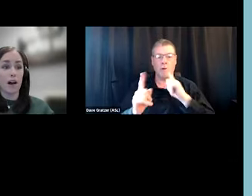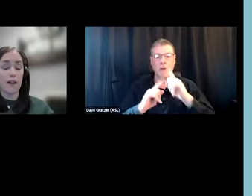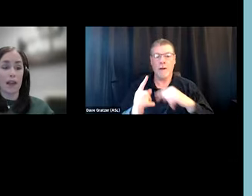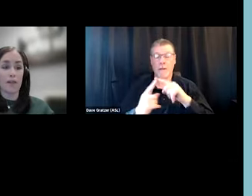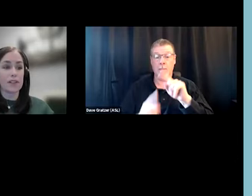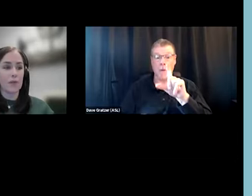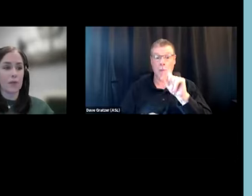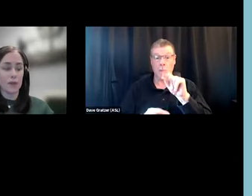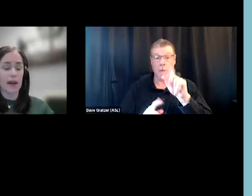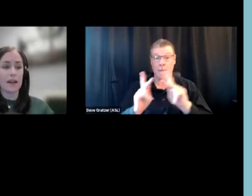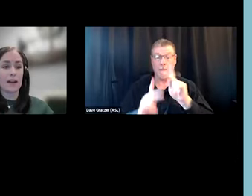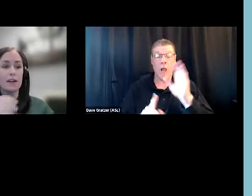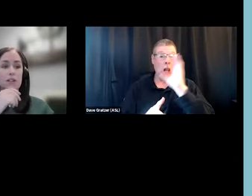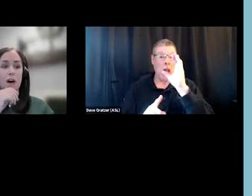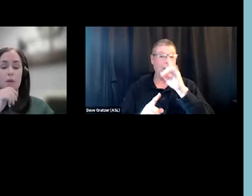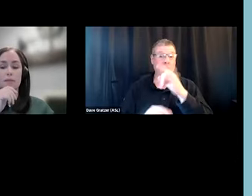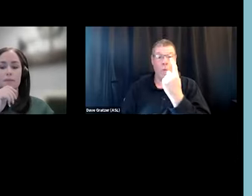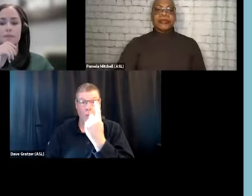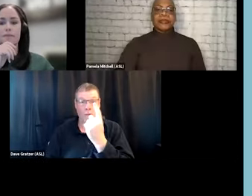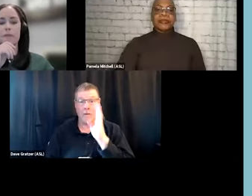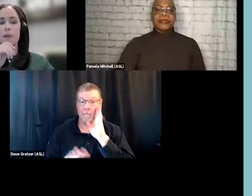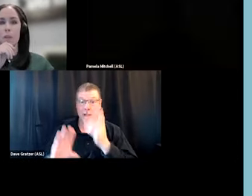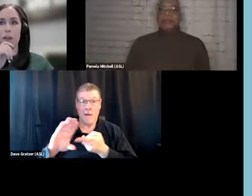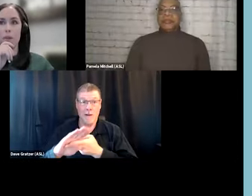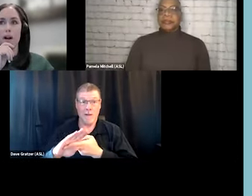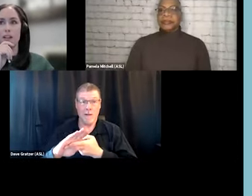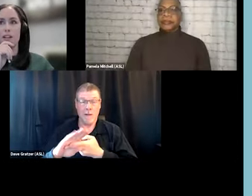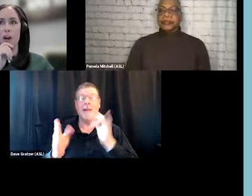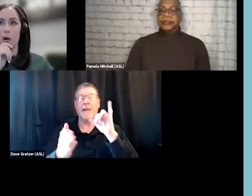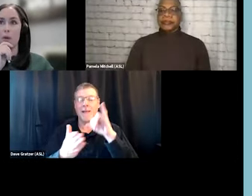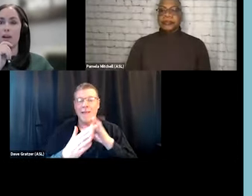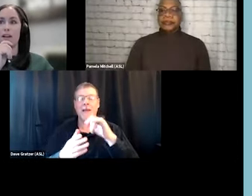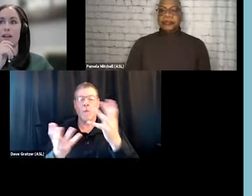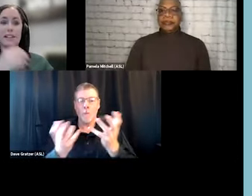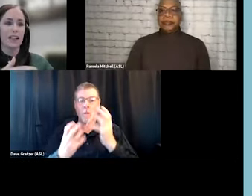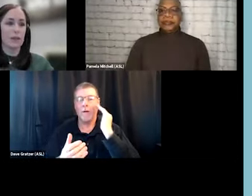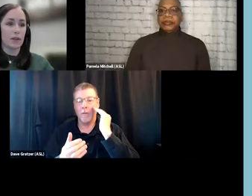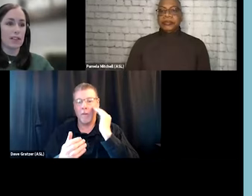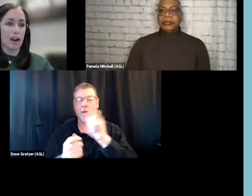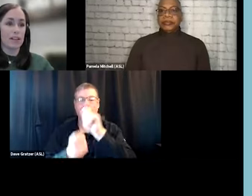all vying for the same treatment bed. So we want to know exactly what the regs are